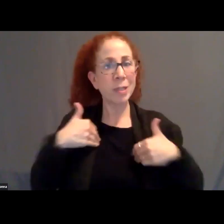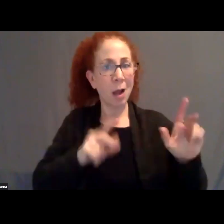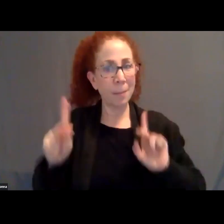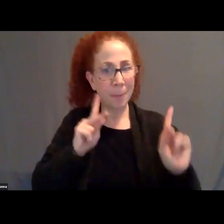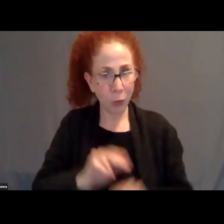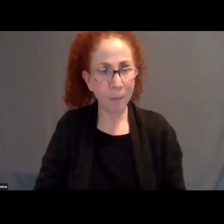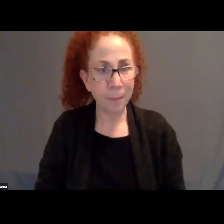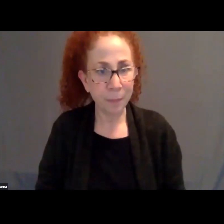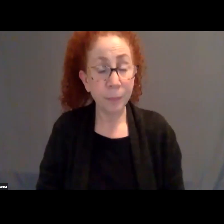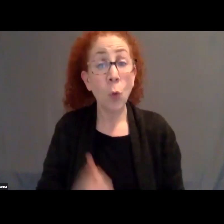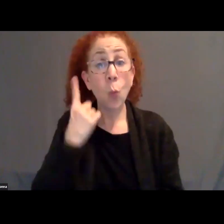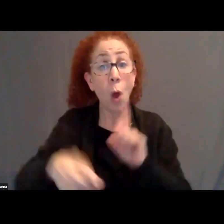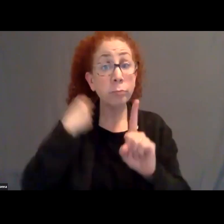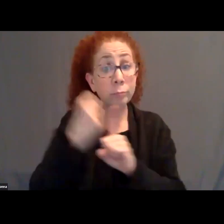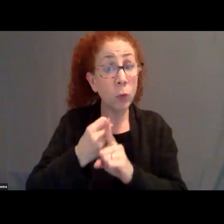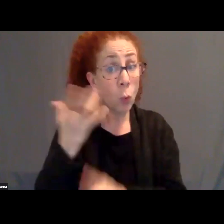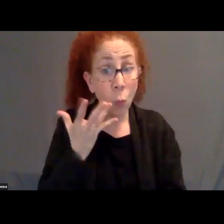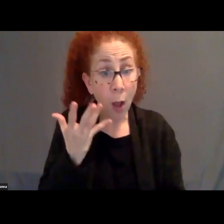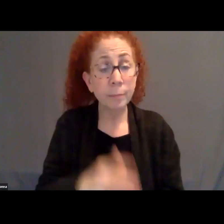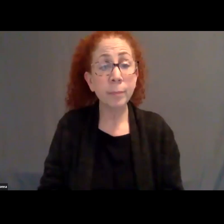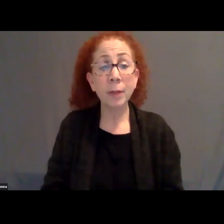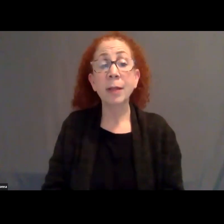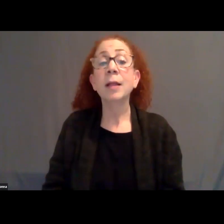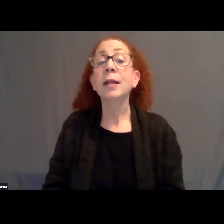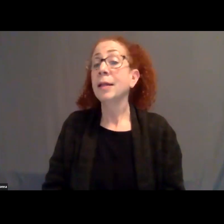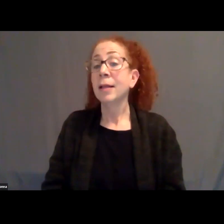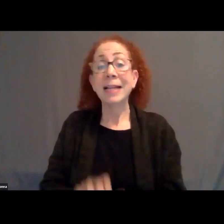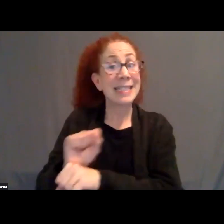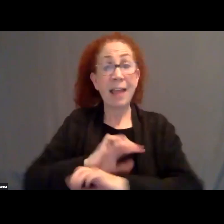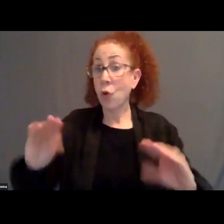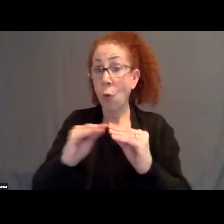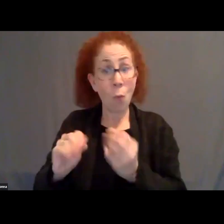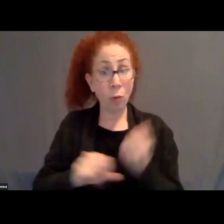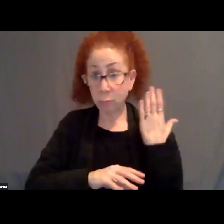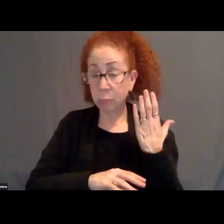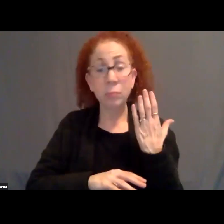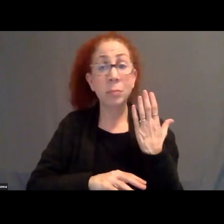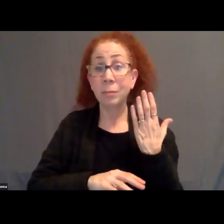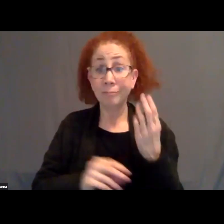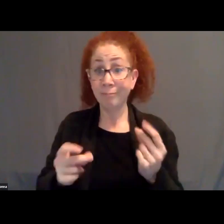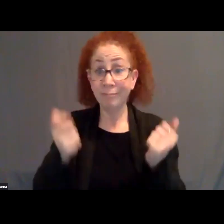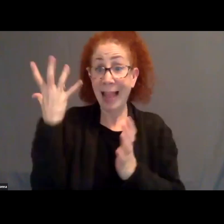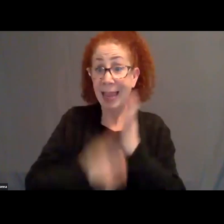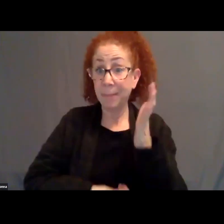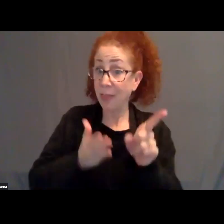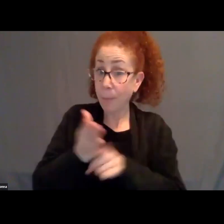One repercussion had to do with the fact that the abolition of the slave trade did not immediately eliminate the market for new sources